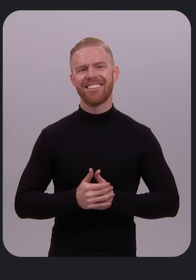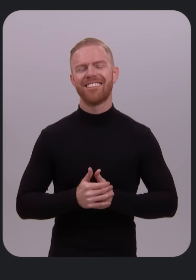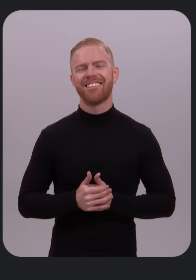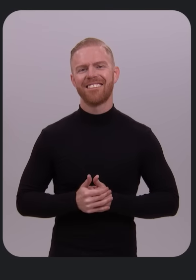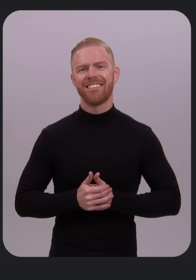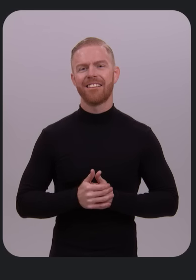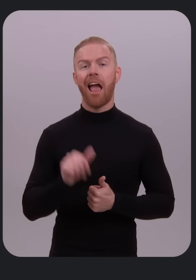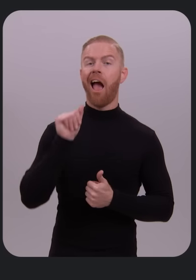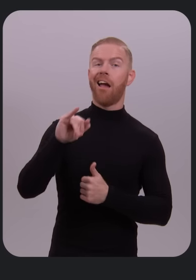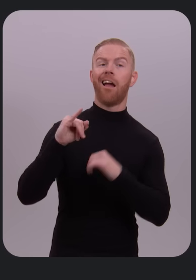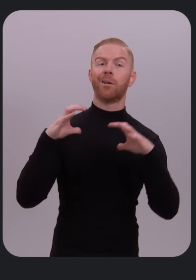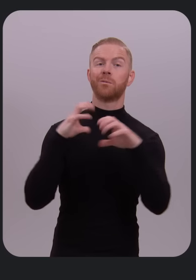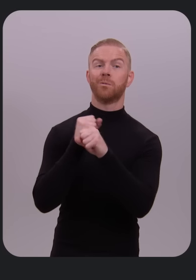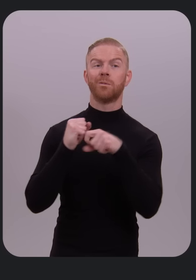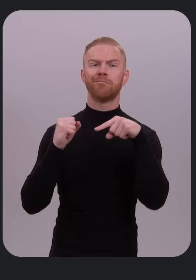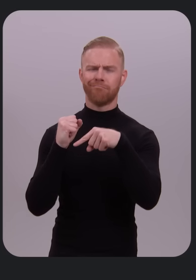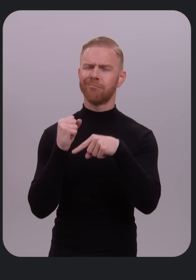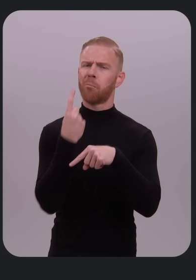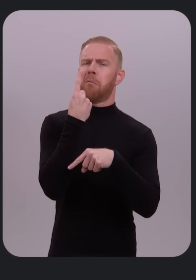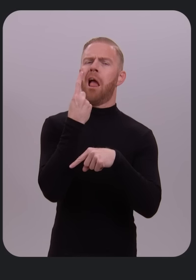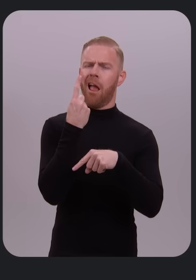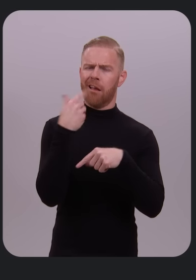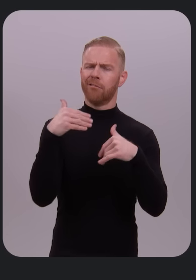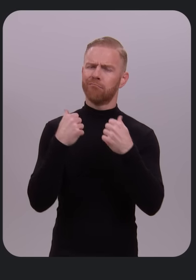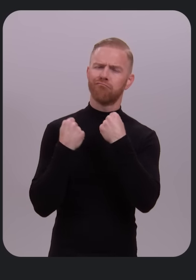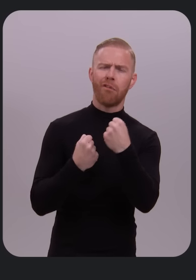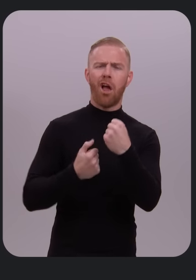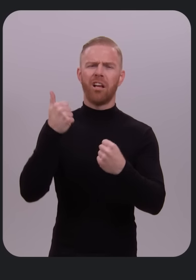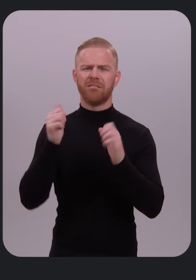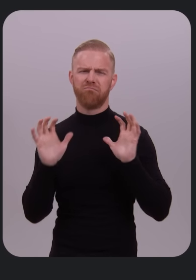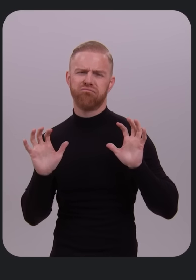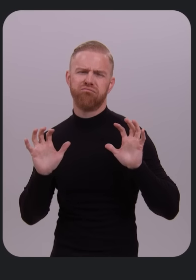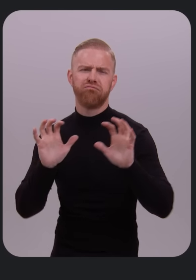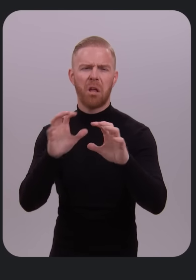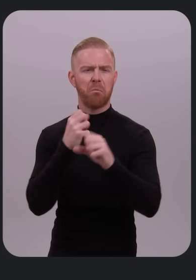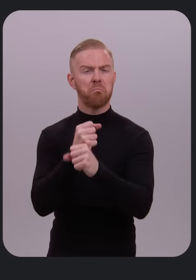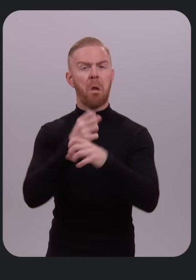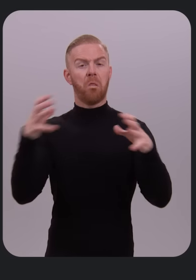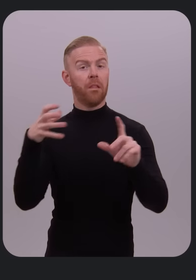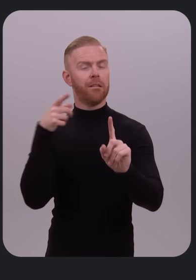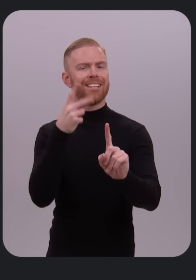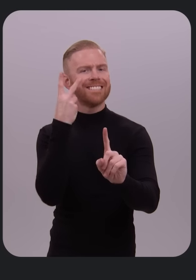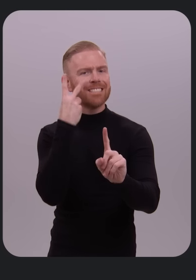AI Overviews are also one of the strongest drivers of growth for visual searches in Google Lens.